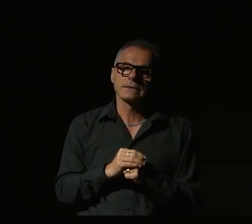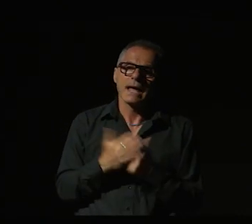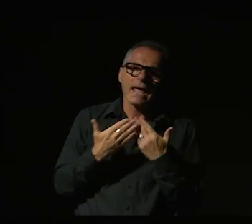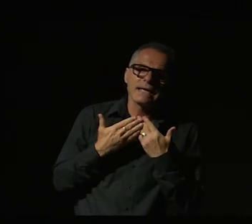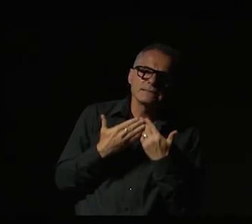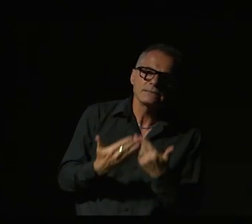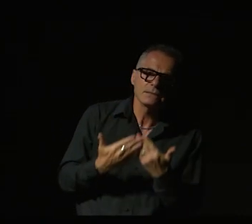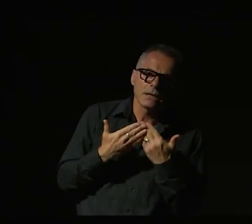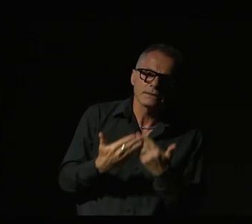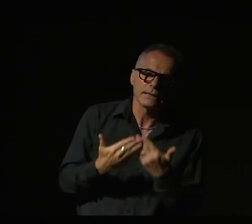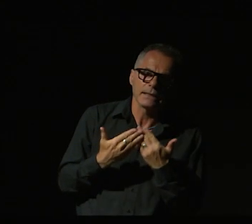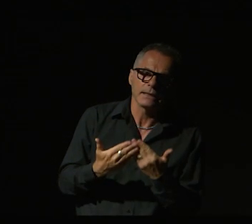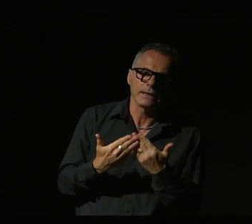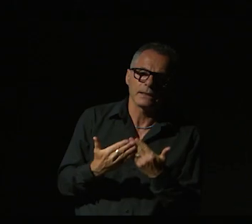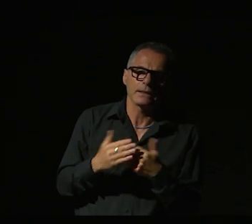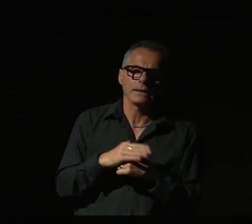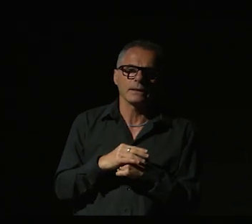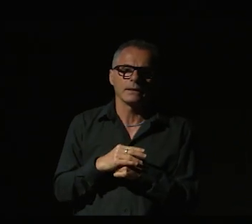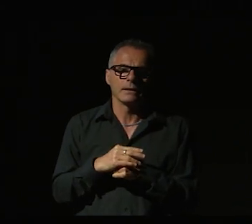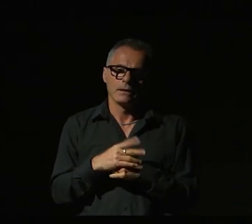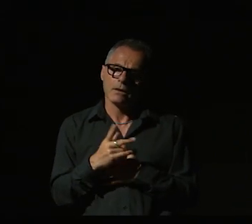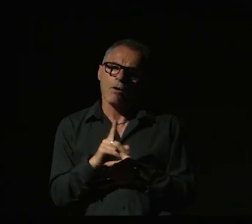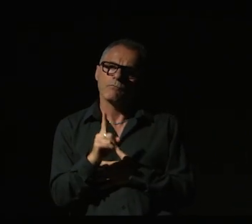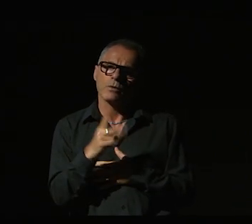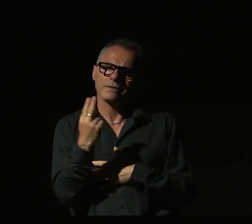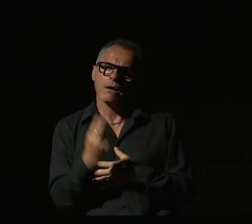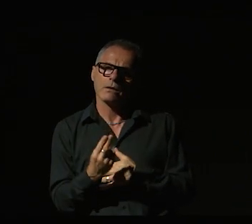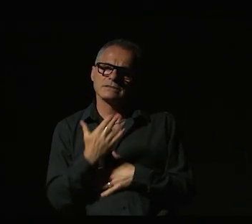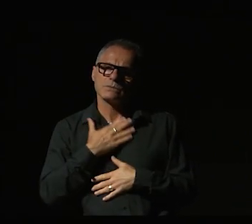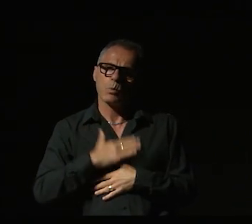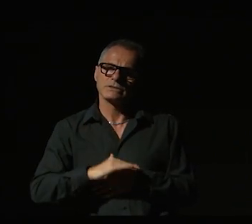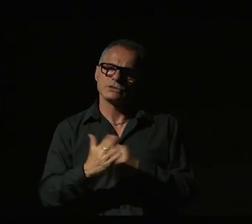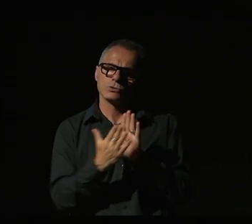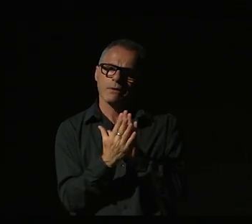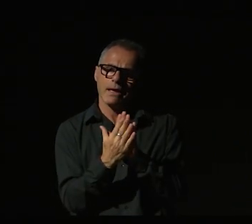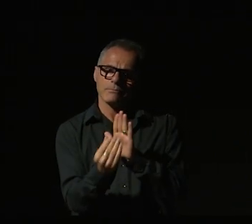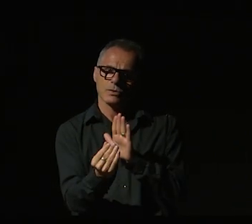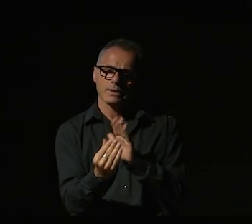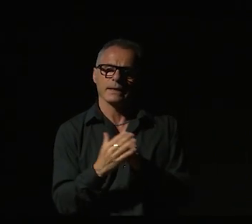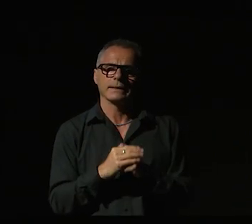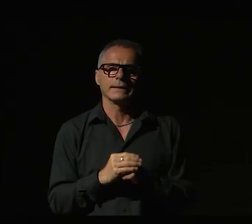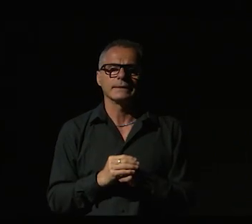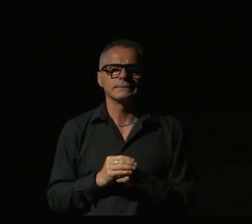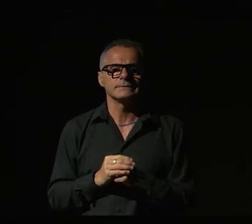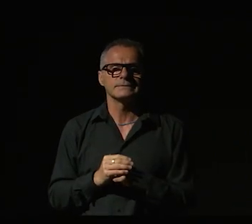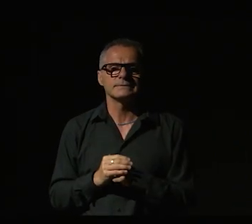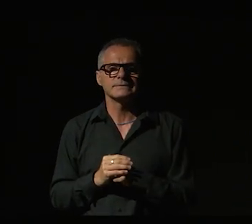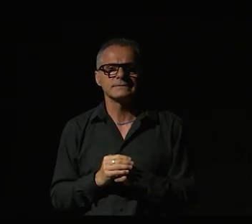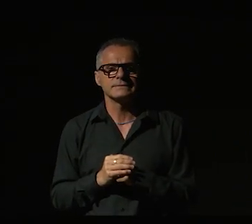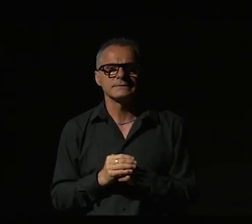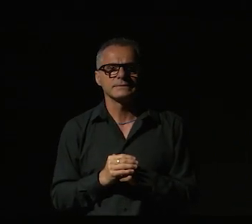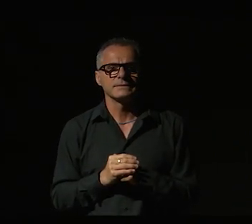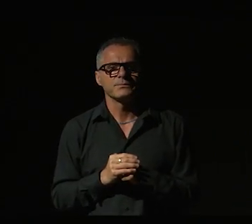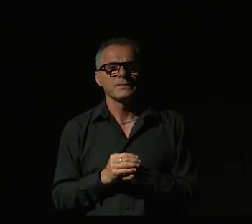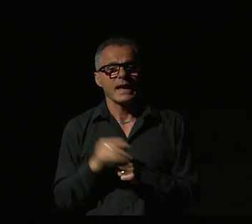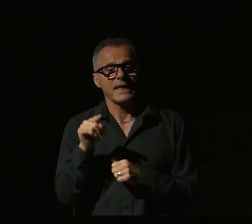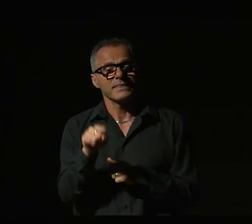an aesthetic ideal that the artists try to emulate. And also they may have been, they may have served as an inspiration